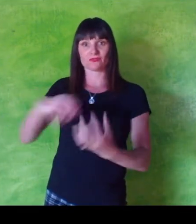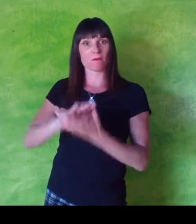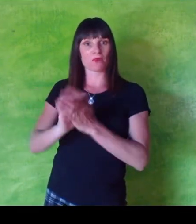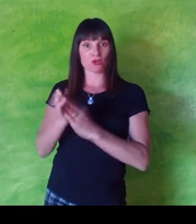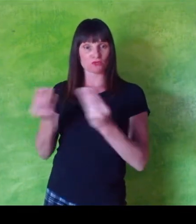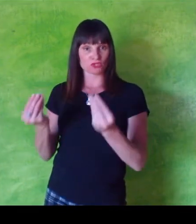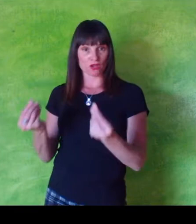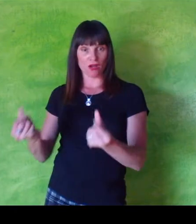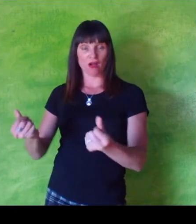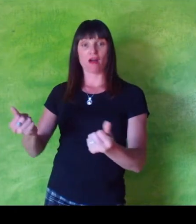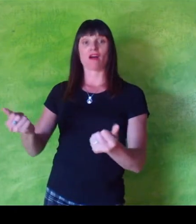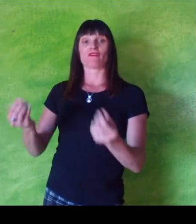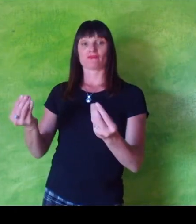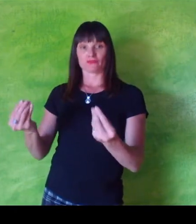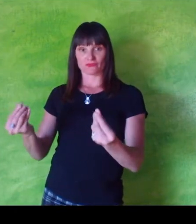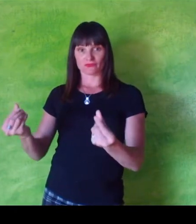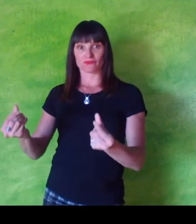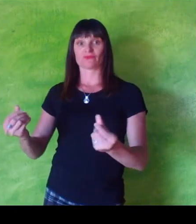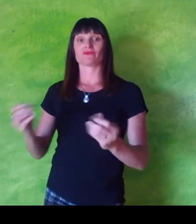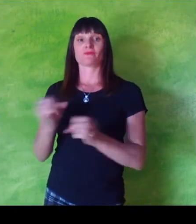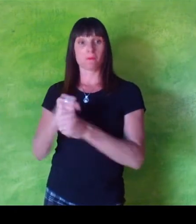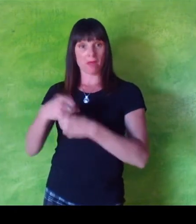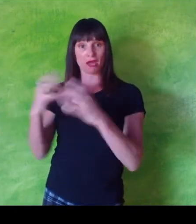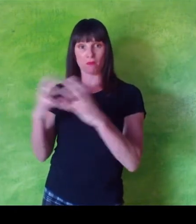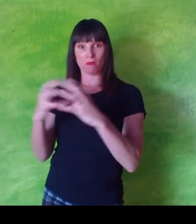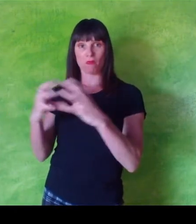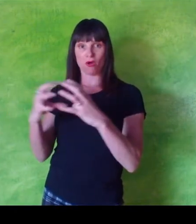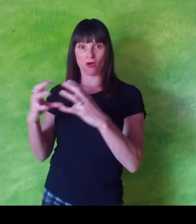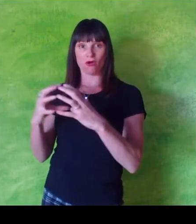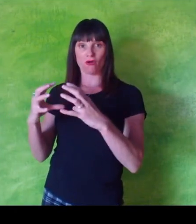it's all mixed up good into the ball and then we're going to let it rise for one full hour.